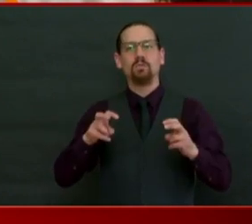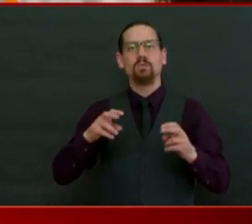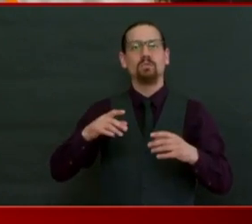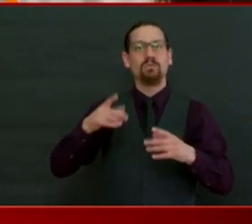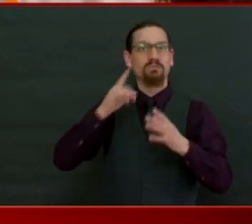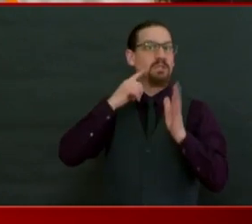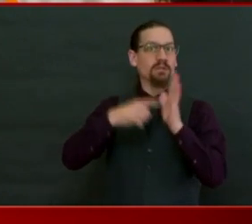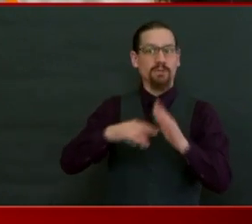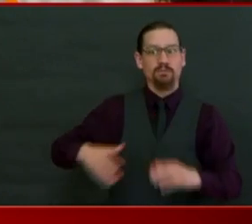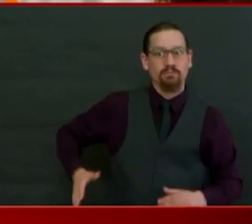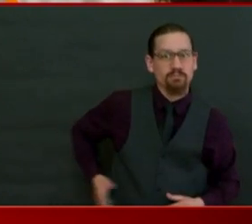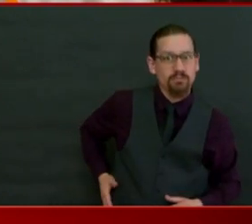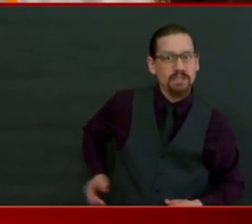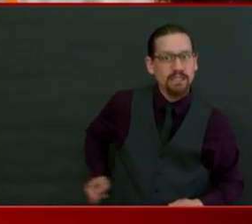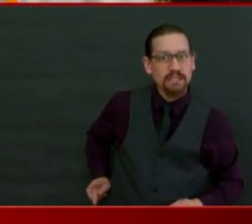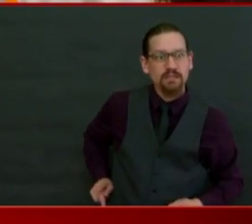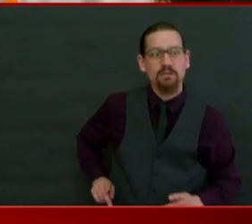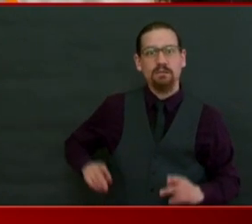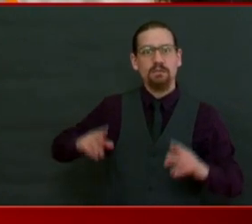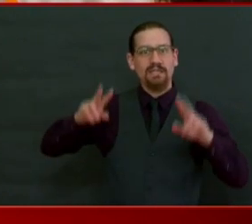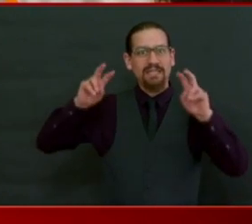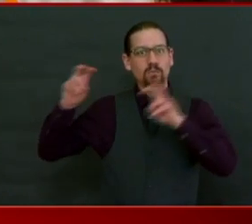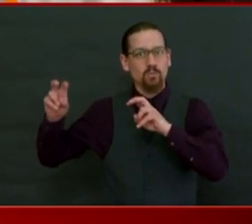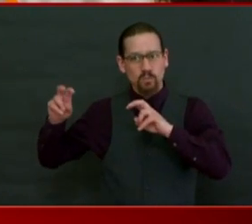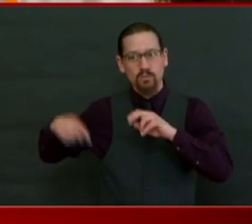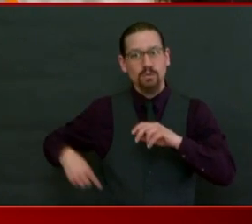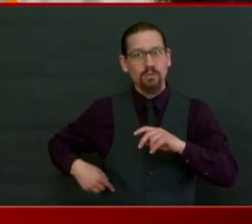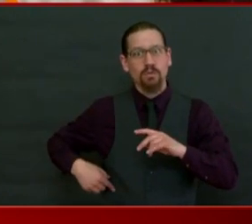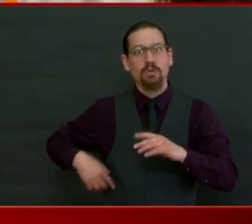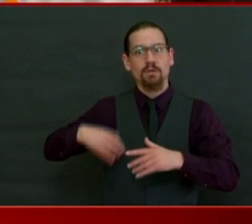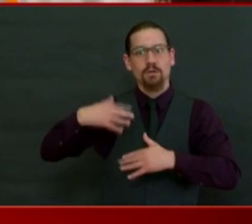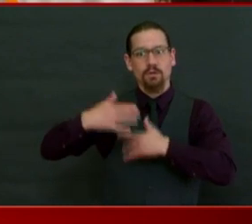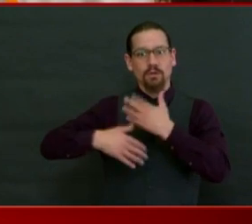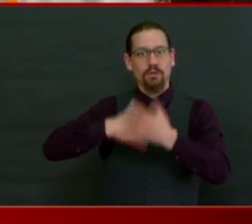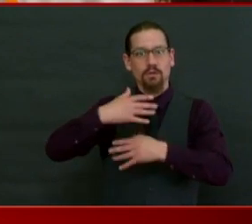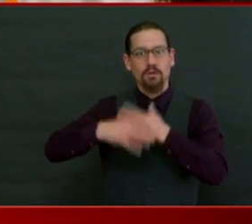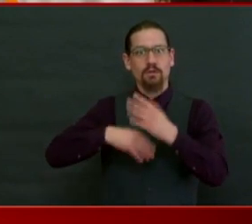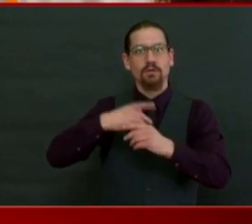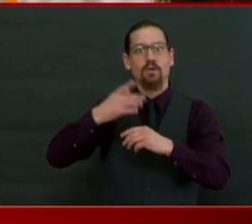UNDERLYING ILLNESSES IN CERTAIN SITUATIONS OR IF SOMEONE HAS